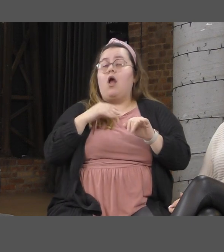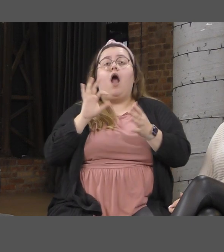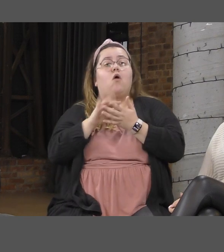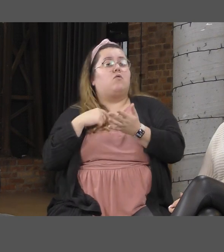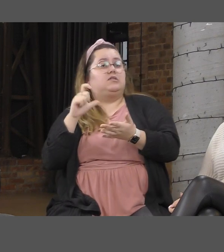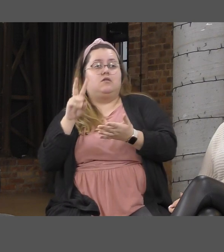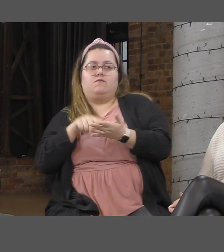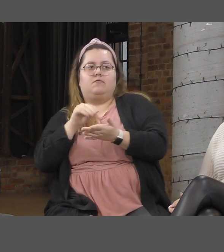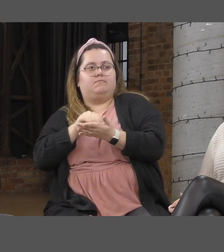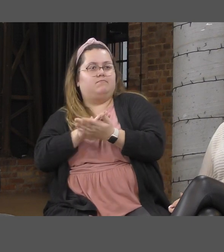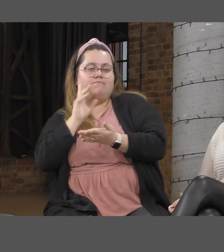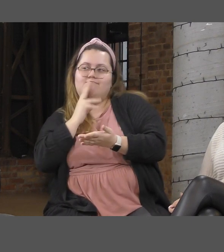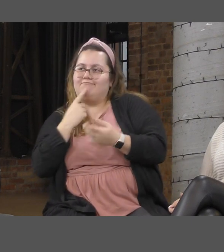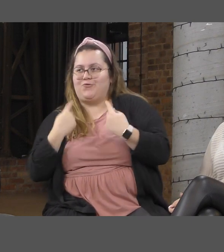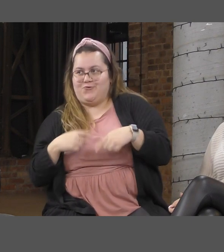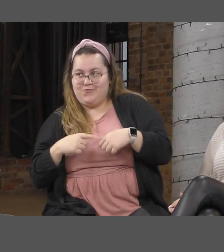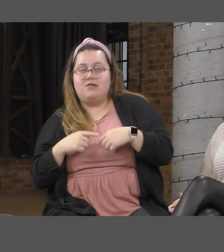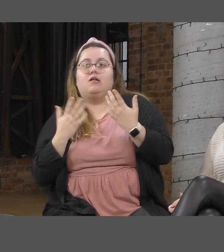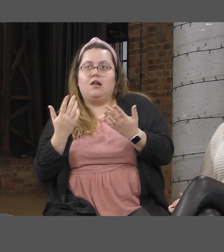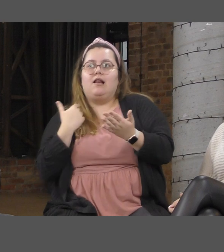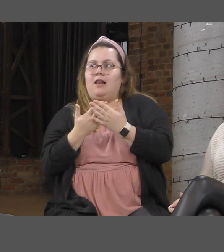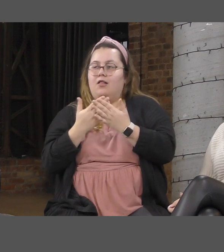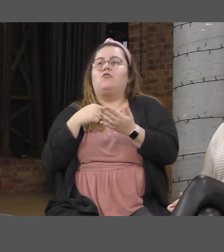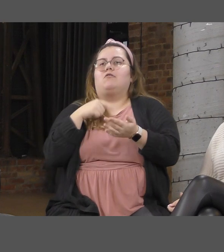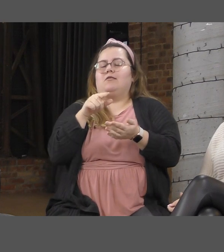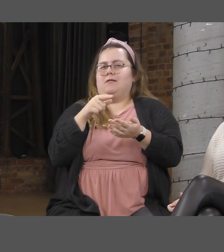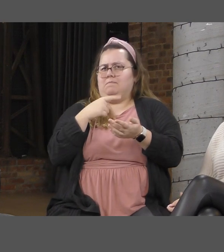And you have some other articulation voice. Nothing was written down,